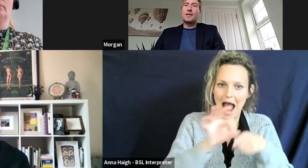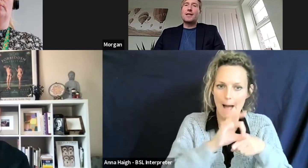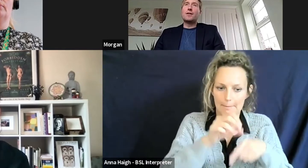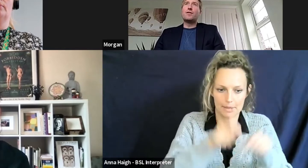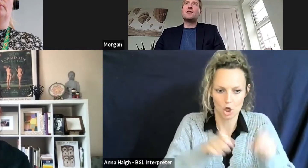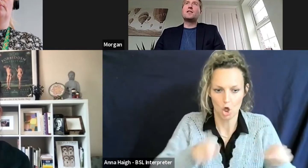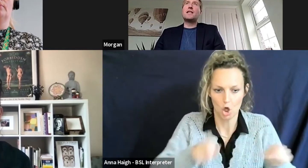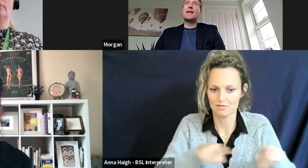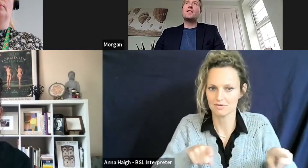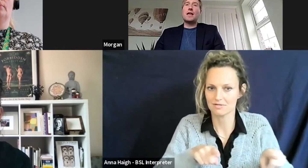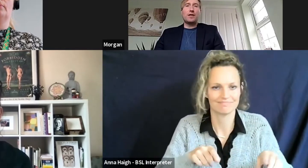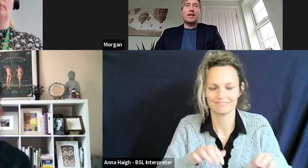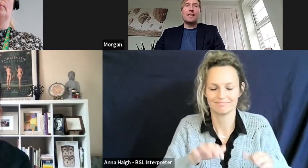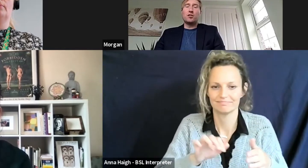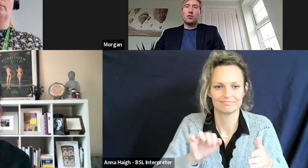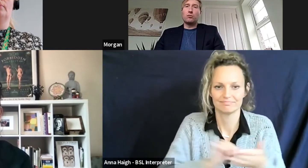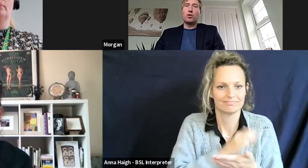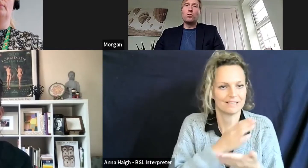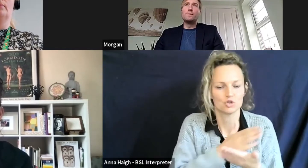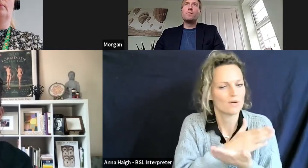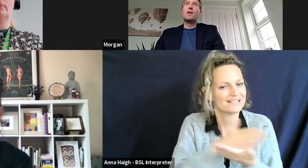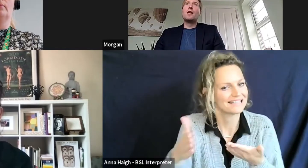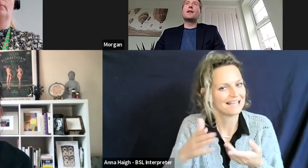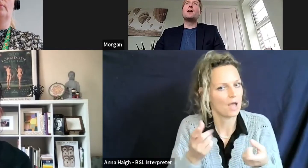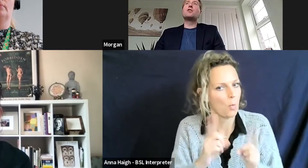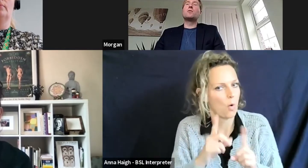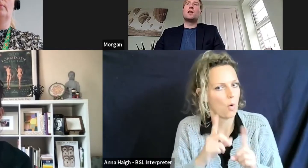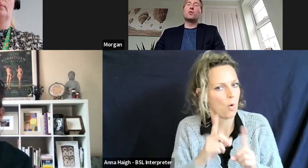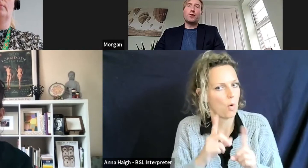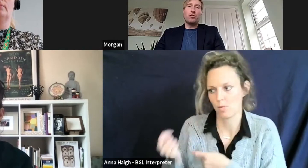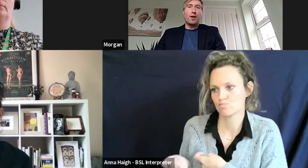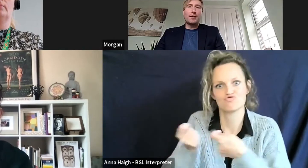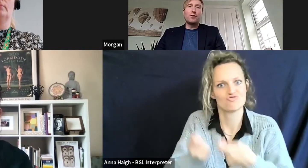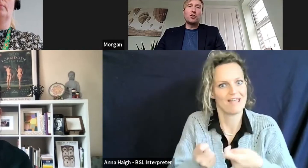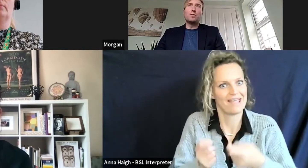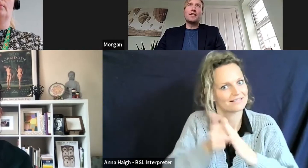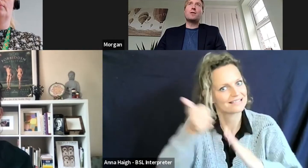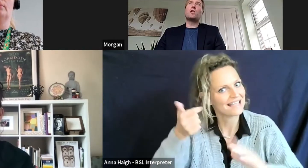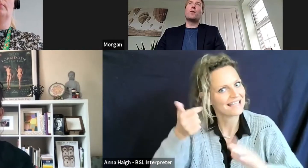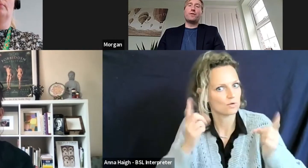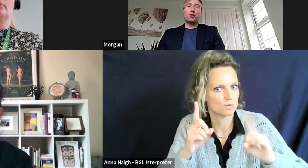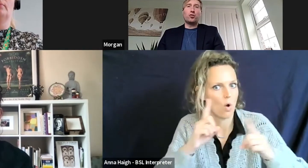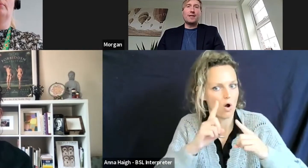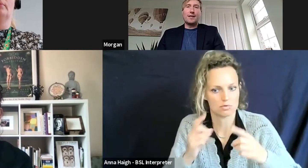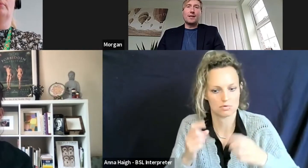The one thing I see a lot, the team see quite often is when candidates don't really make it clear what they bring to the role.